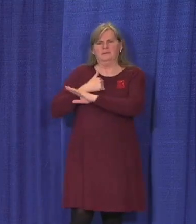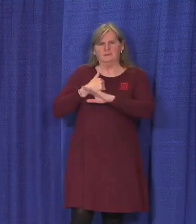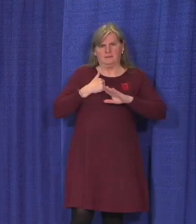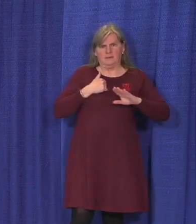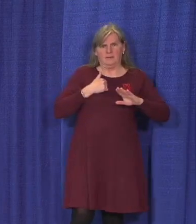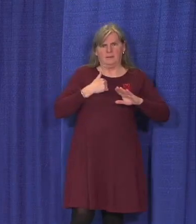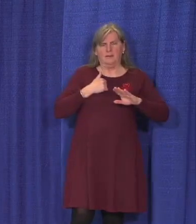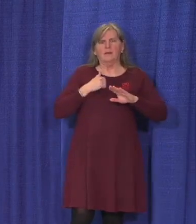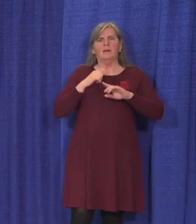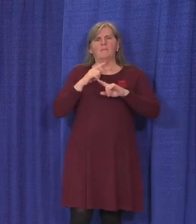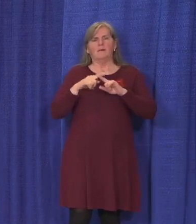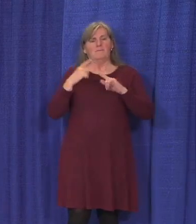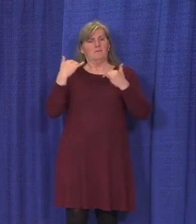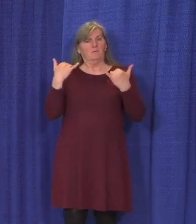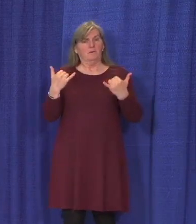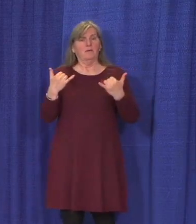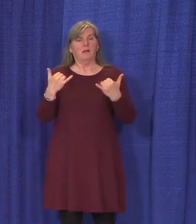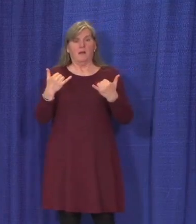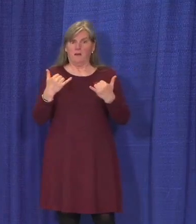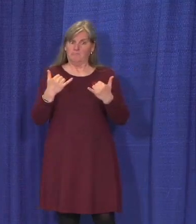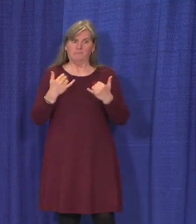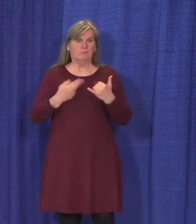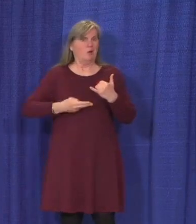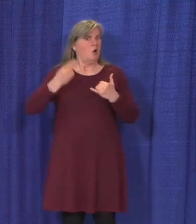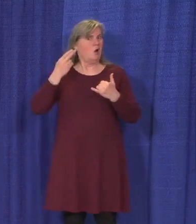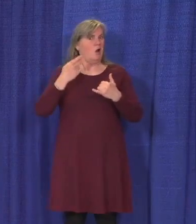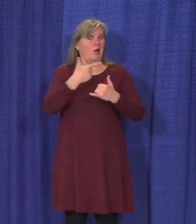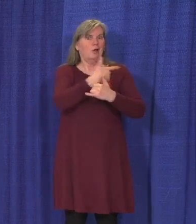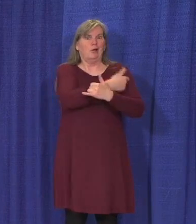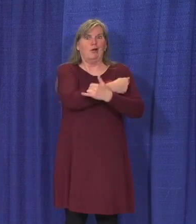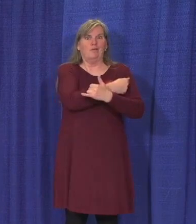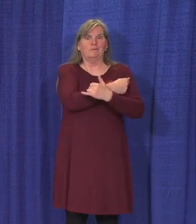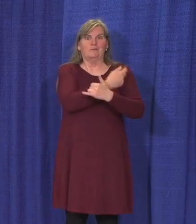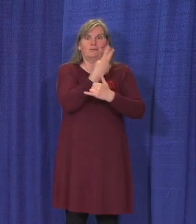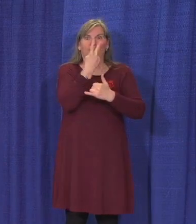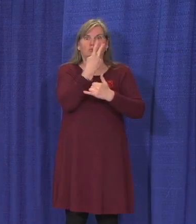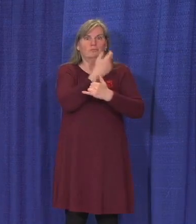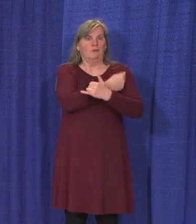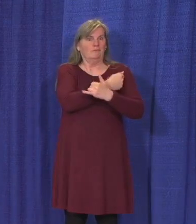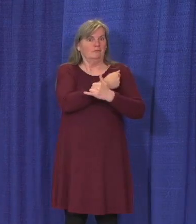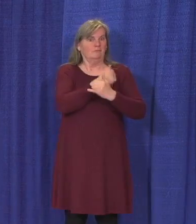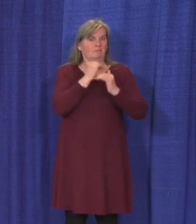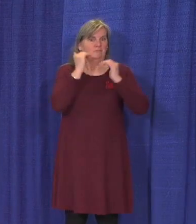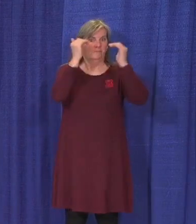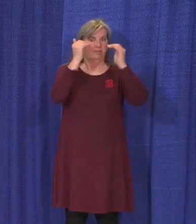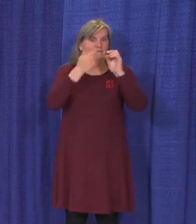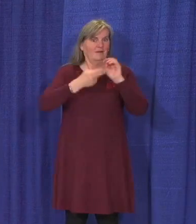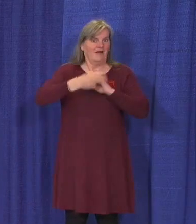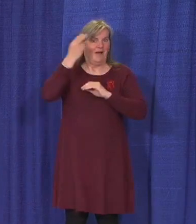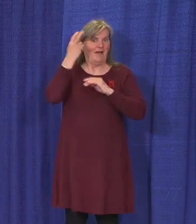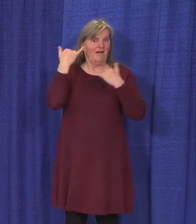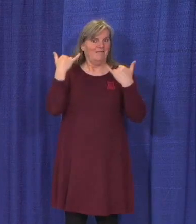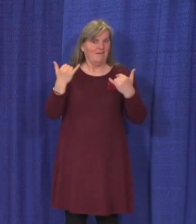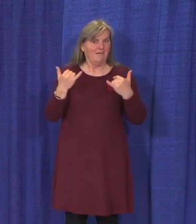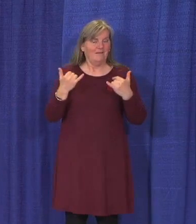great work to modernize the health system here we have that ability to do that right now.